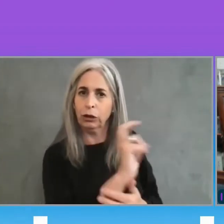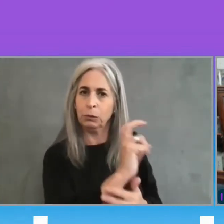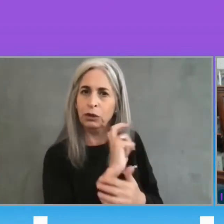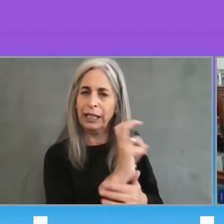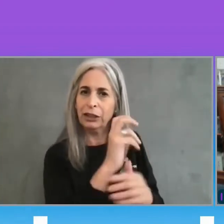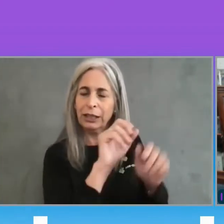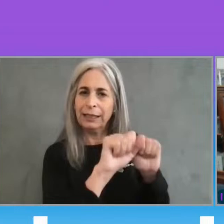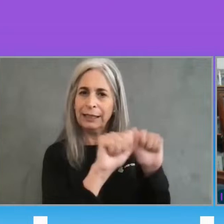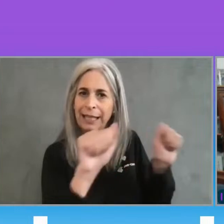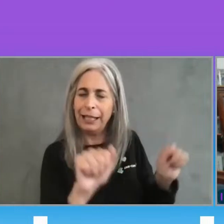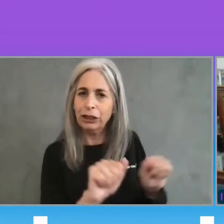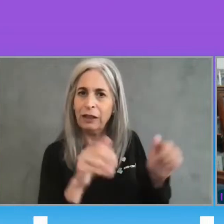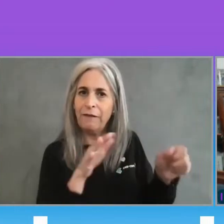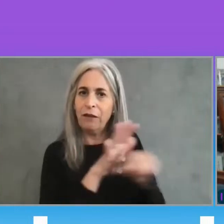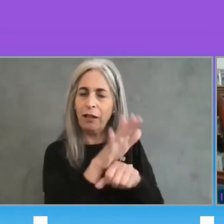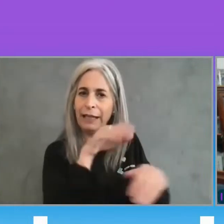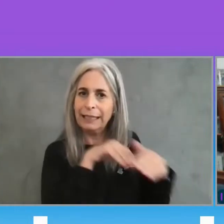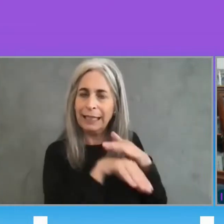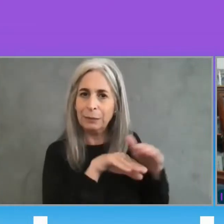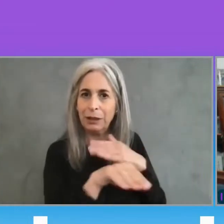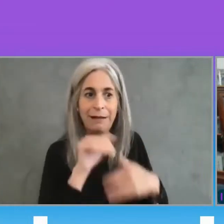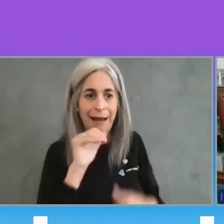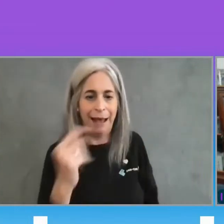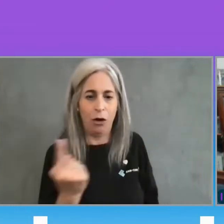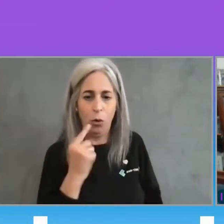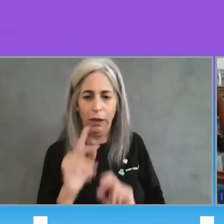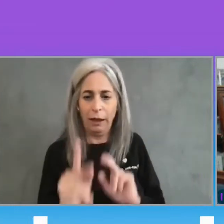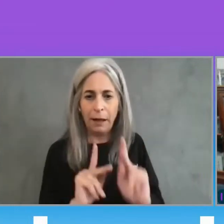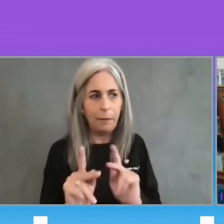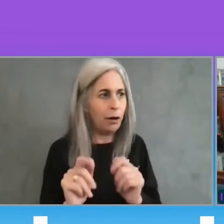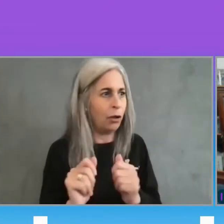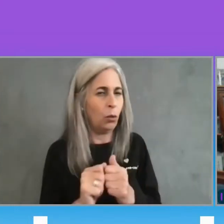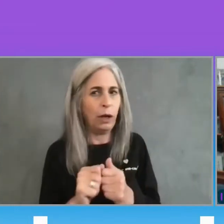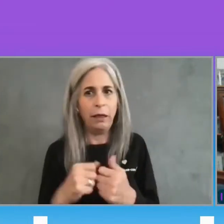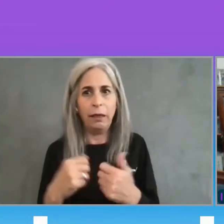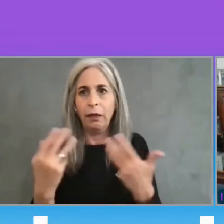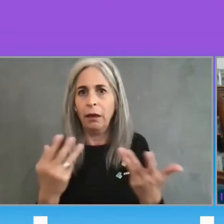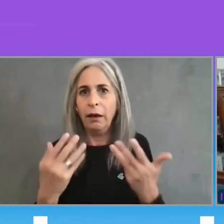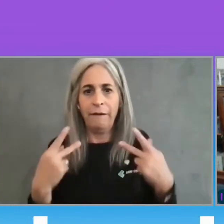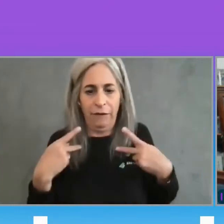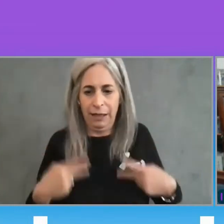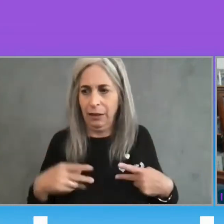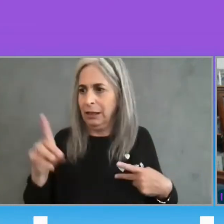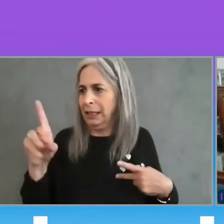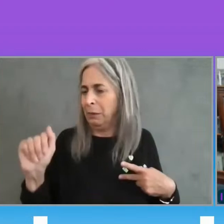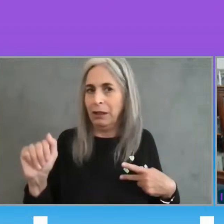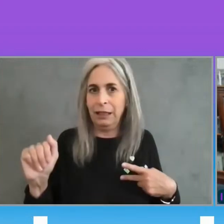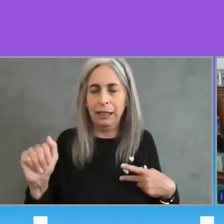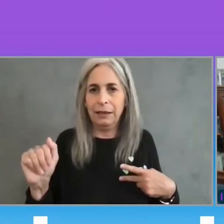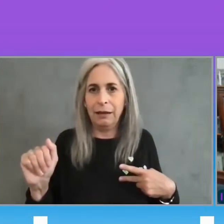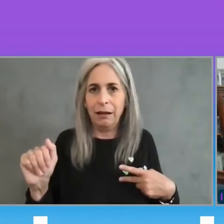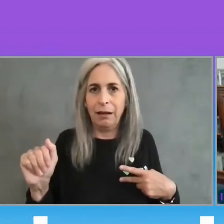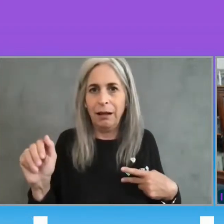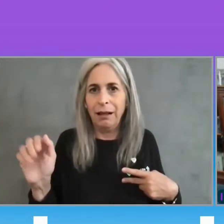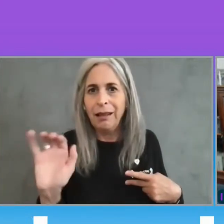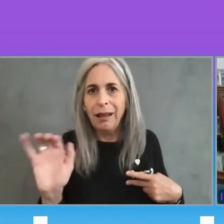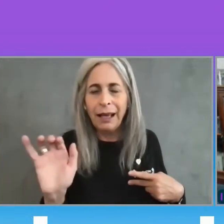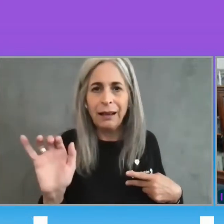fully accessible. And that's not just for those with, you know,